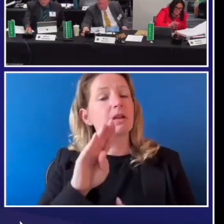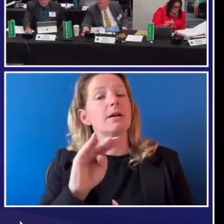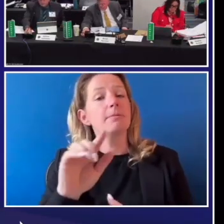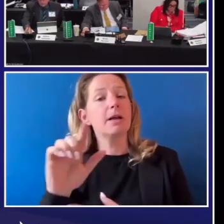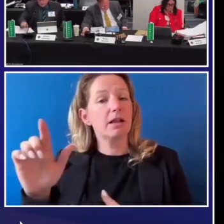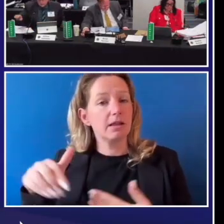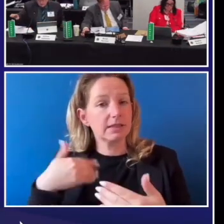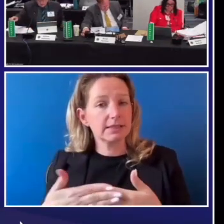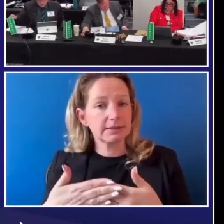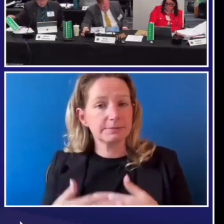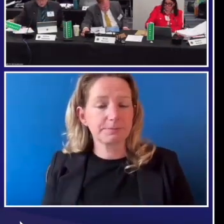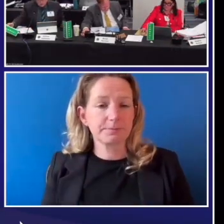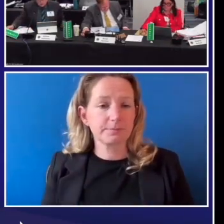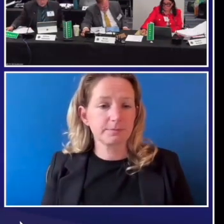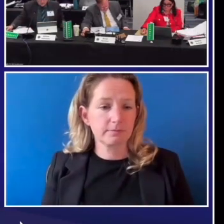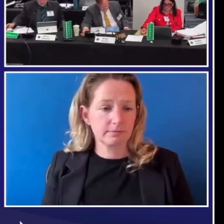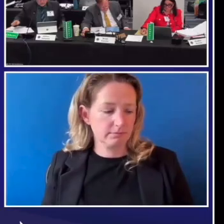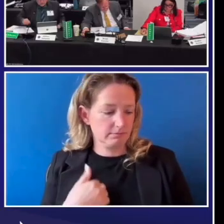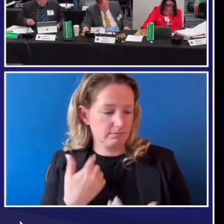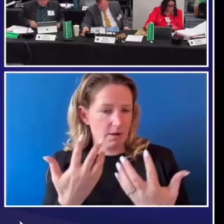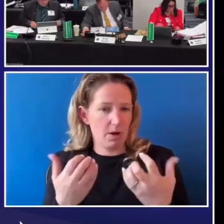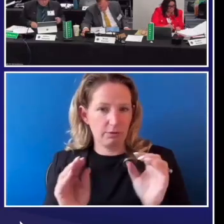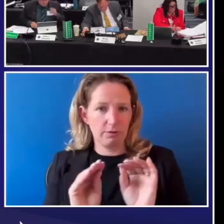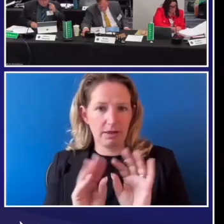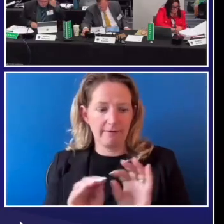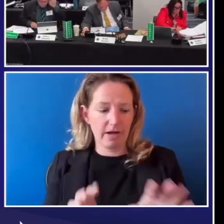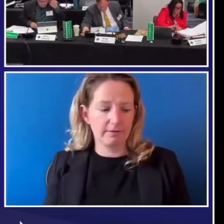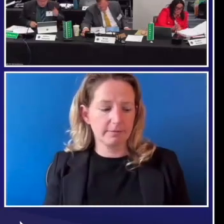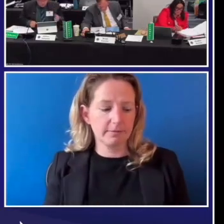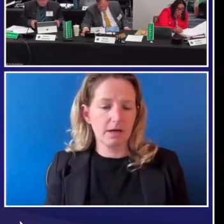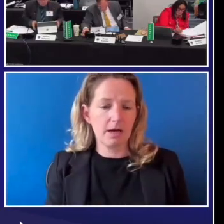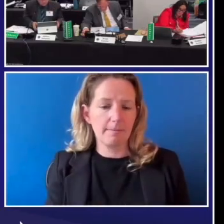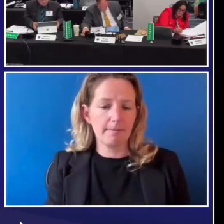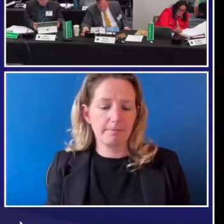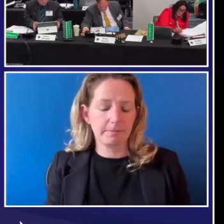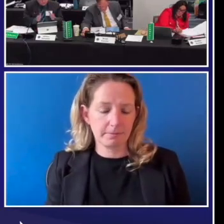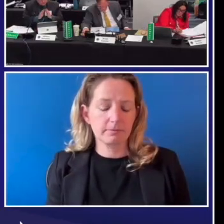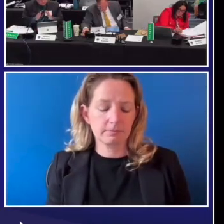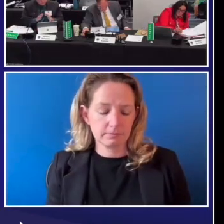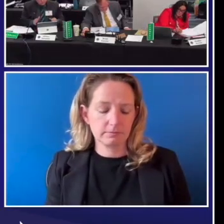So just a clarification question. So when we talk about the personnel, this kind of,